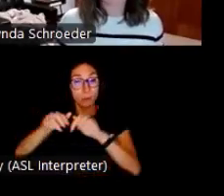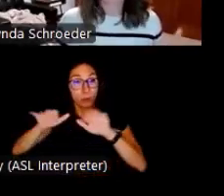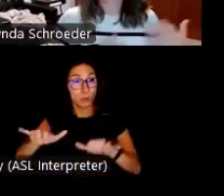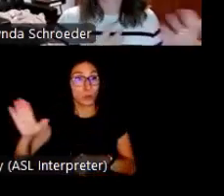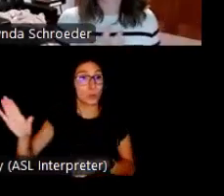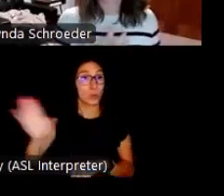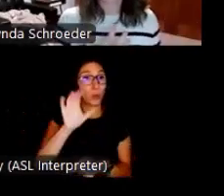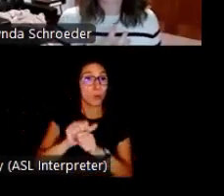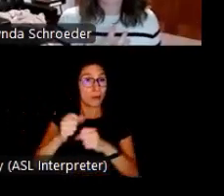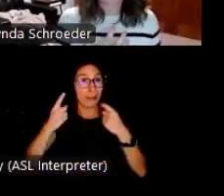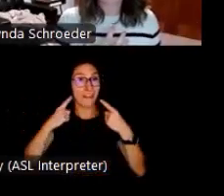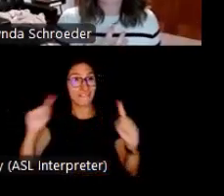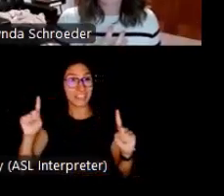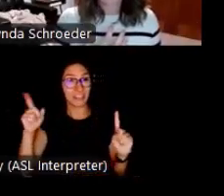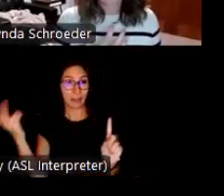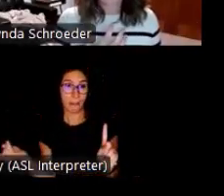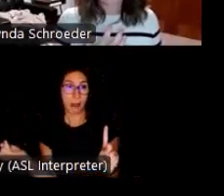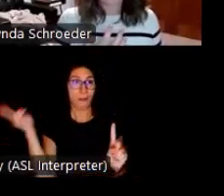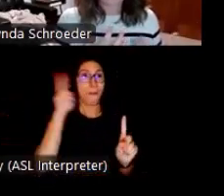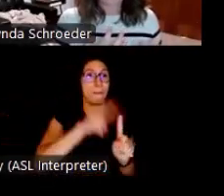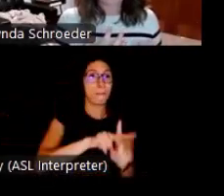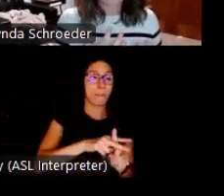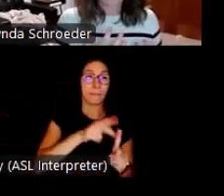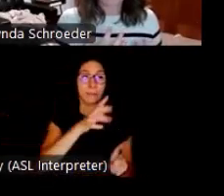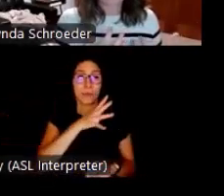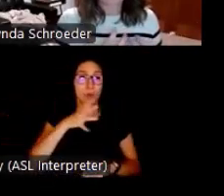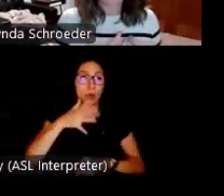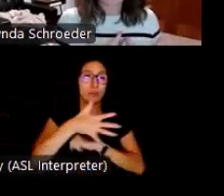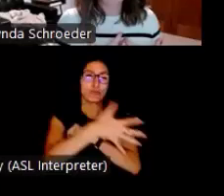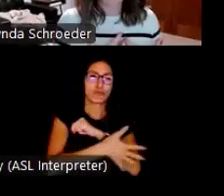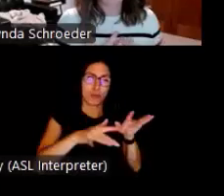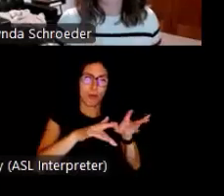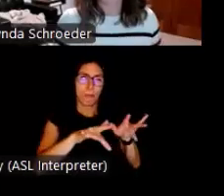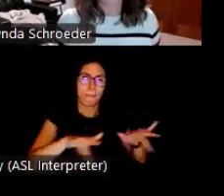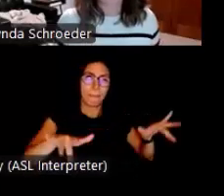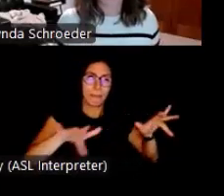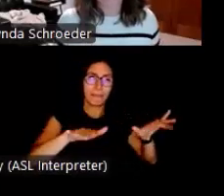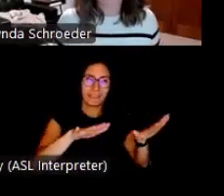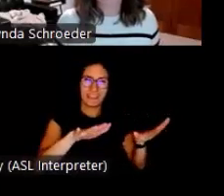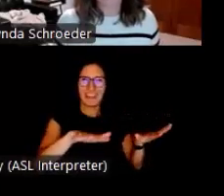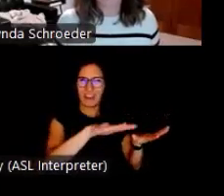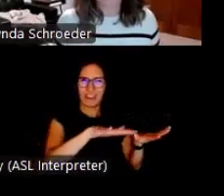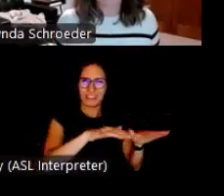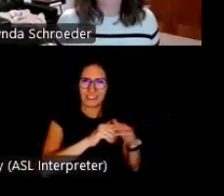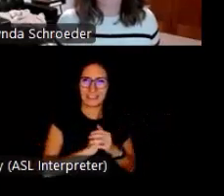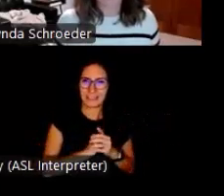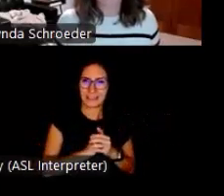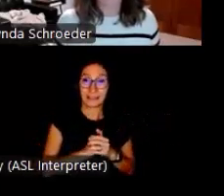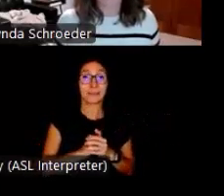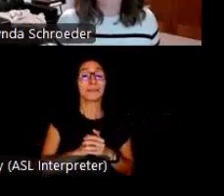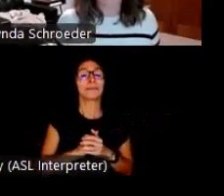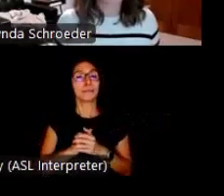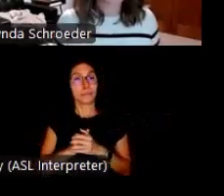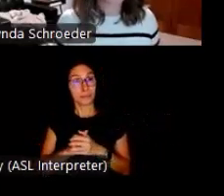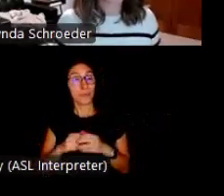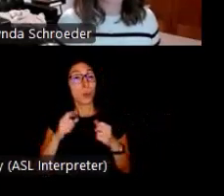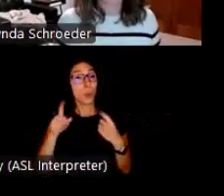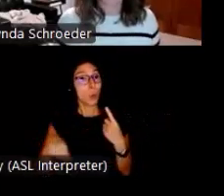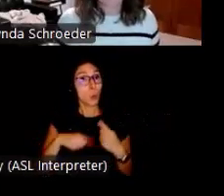Because a lot of those tips that I've shared so far are something that we should put into practice when doing a dissemination plan, regardless